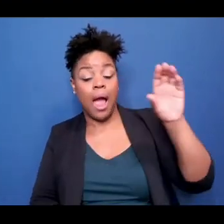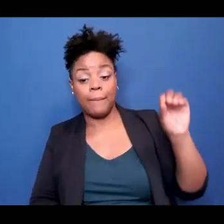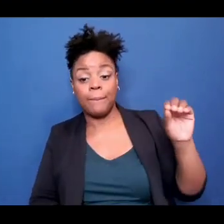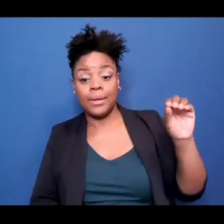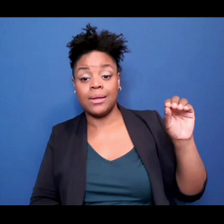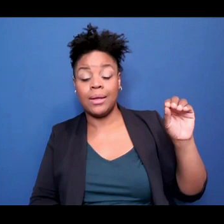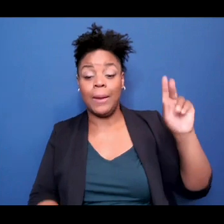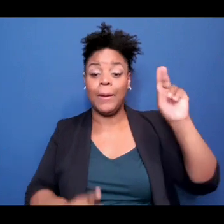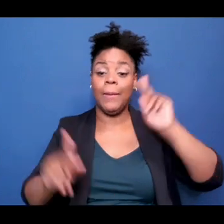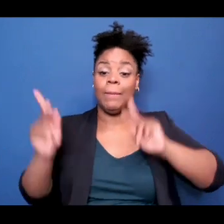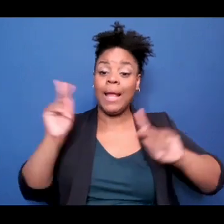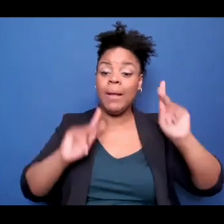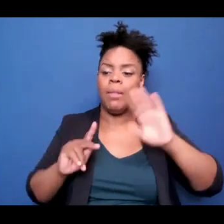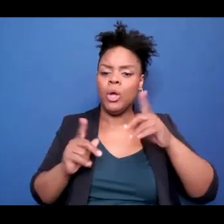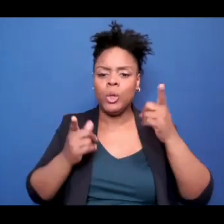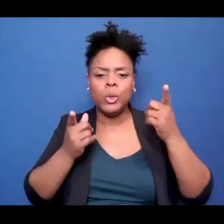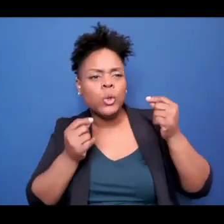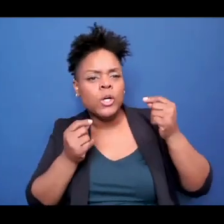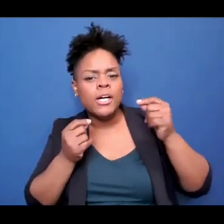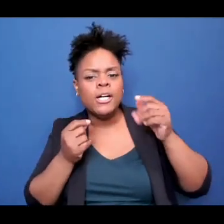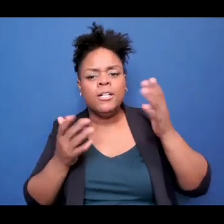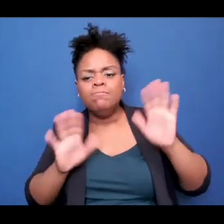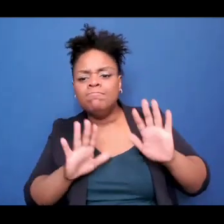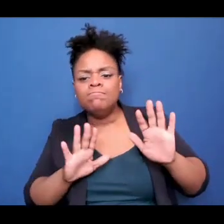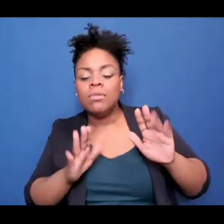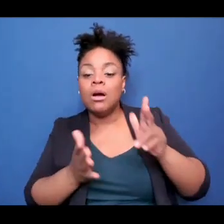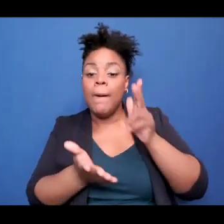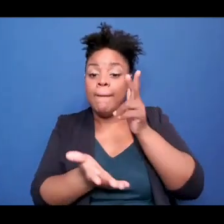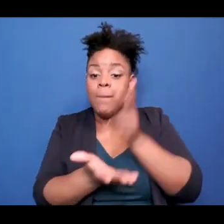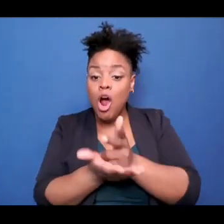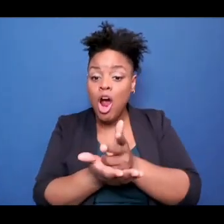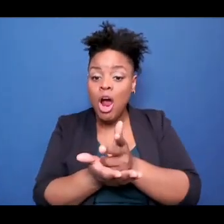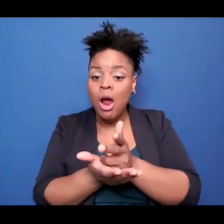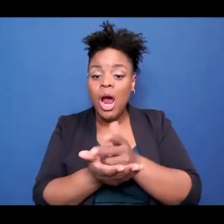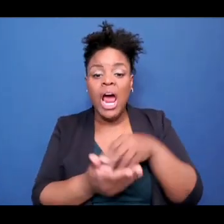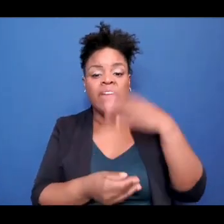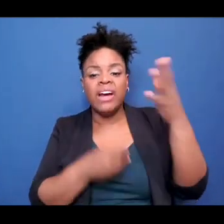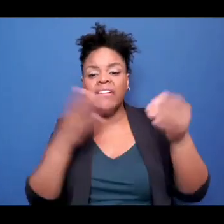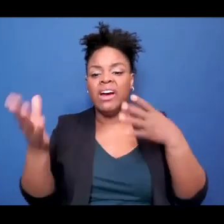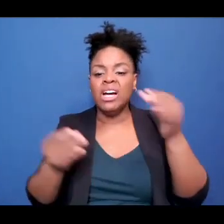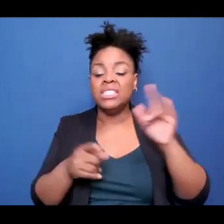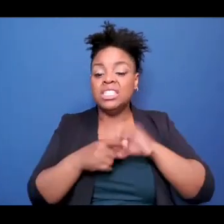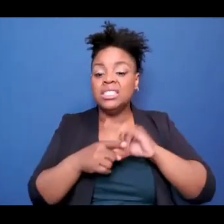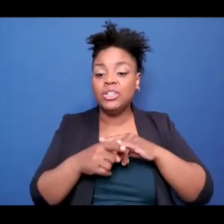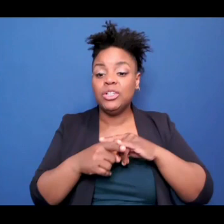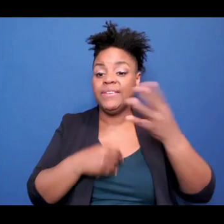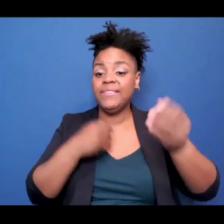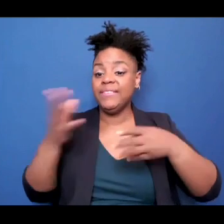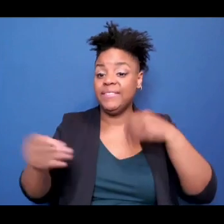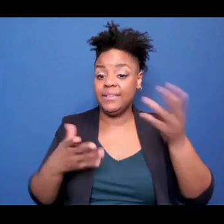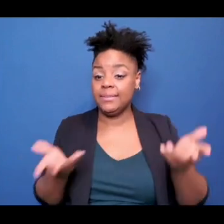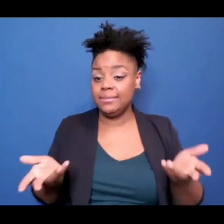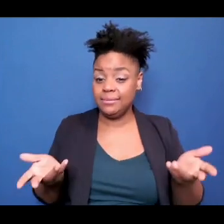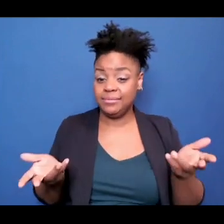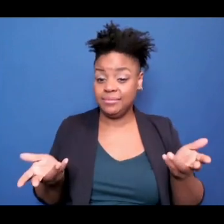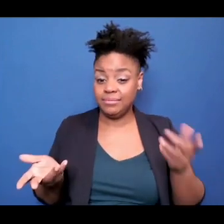WOULD DRIVE THROUGH A NEIGHBORHOOD, SET ON A STREET CORNER, PLAY MUSIC, HAND OUT CIGARETTE SAMPLES AND SO ON, BUT